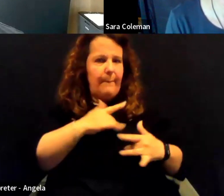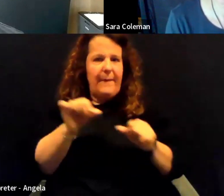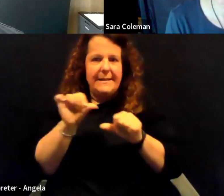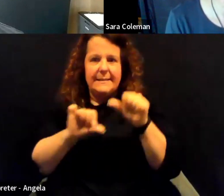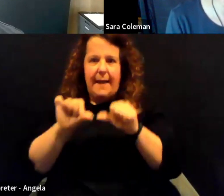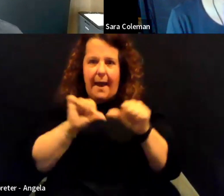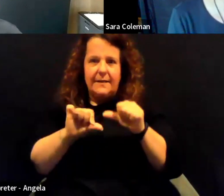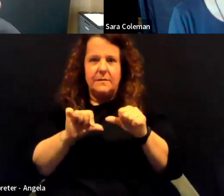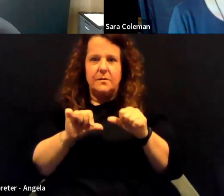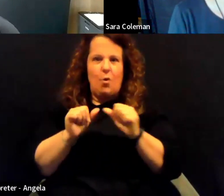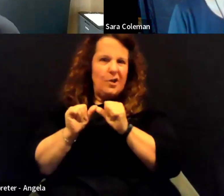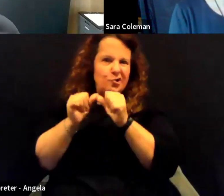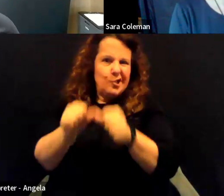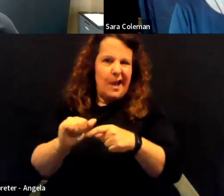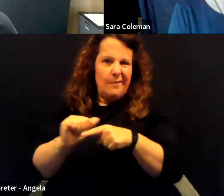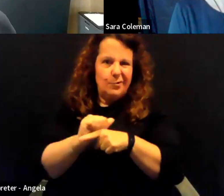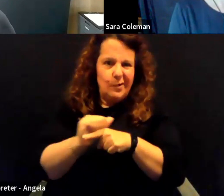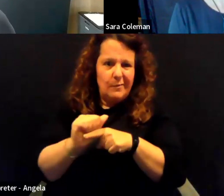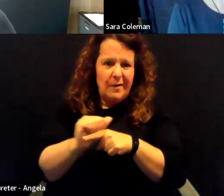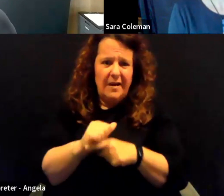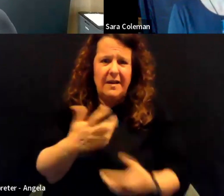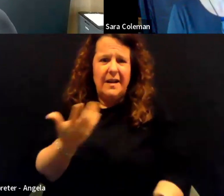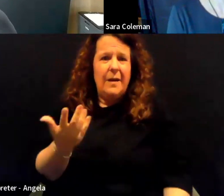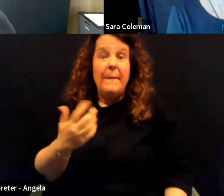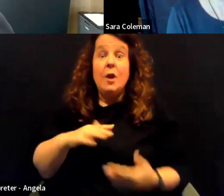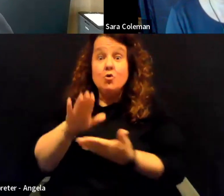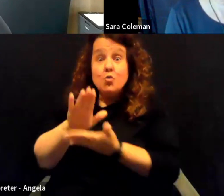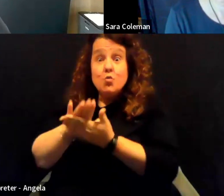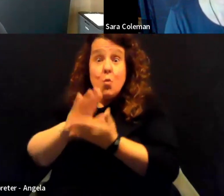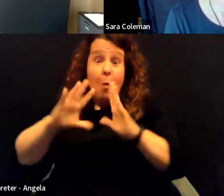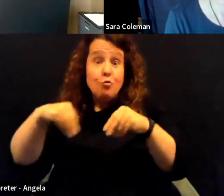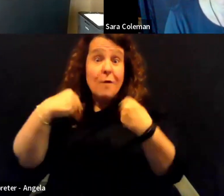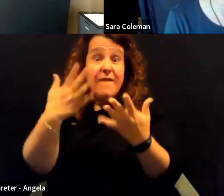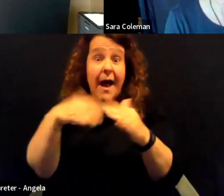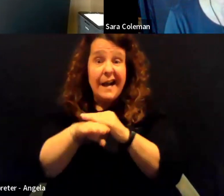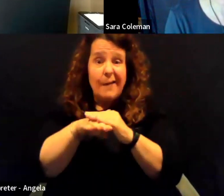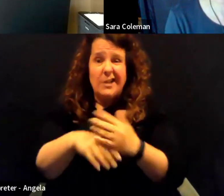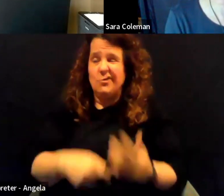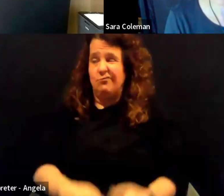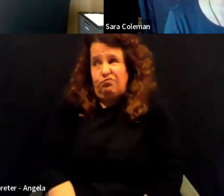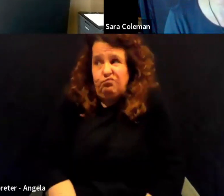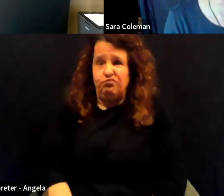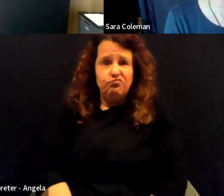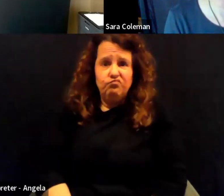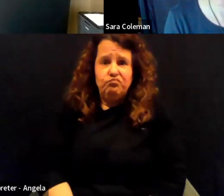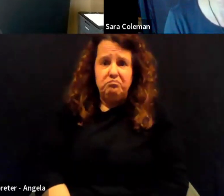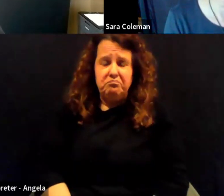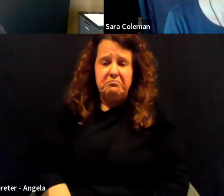And really my school was minimum as far as accommodations. I could pretty much do everything that was required.